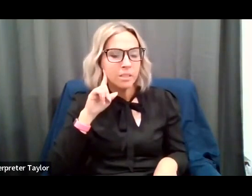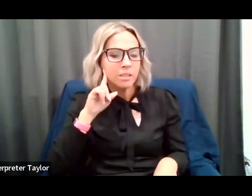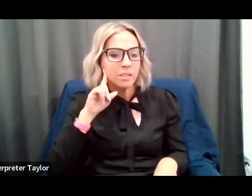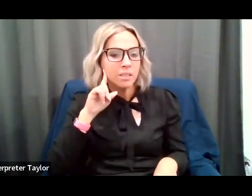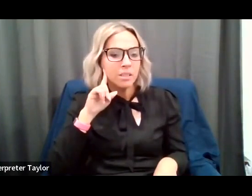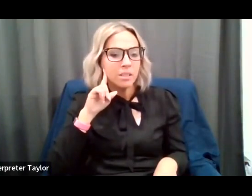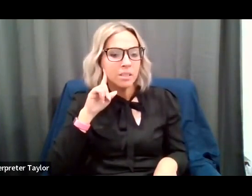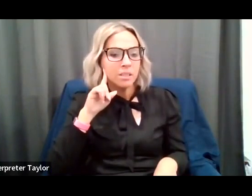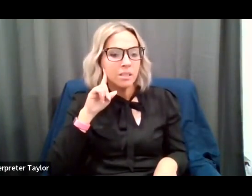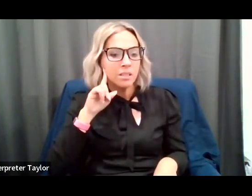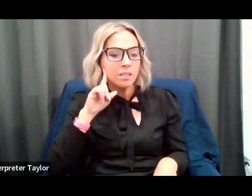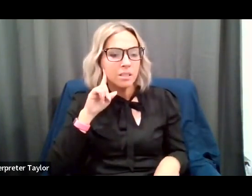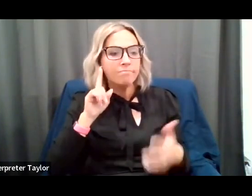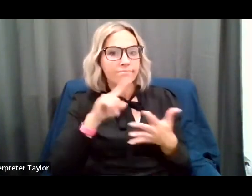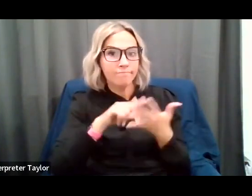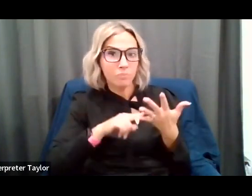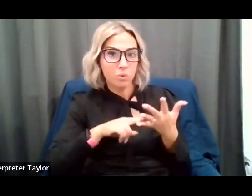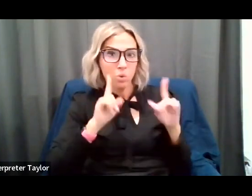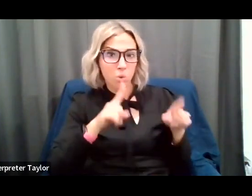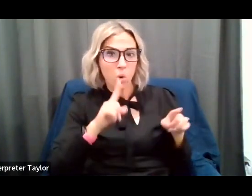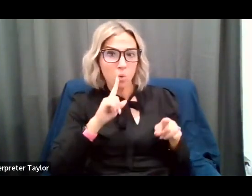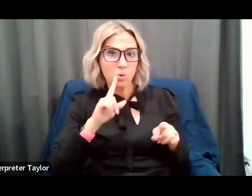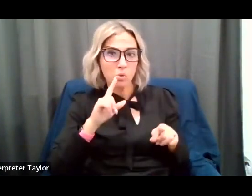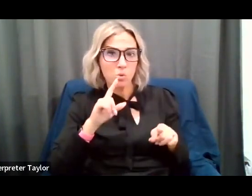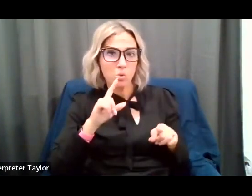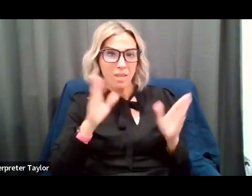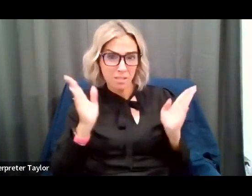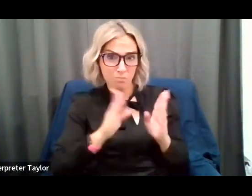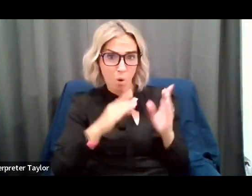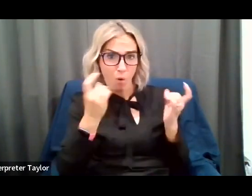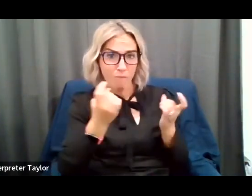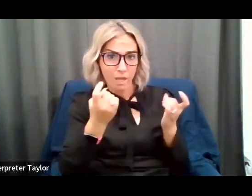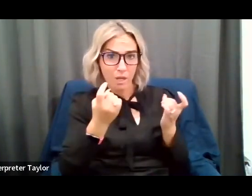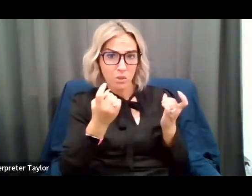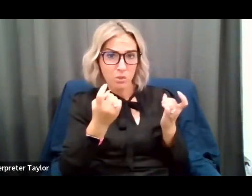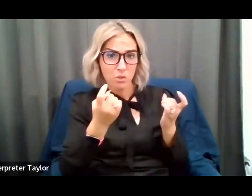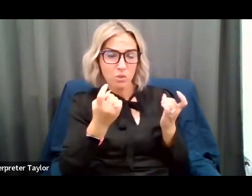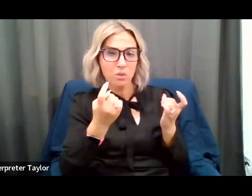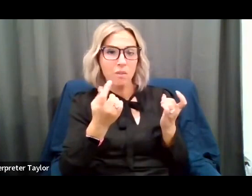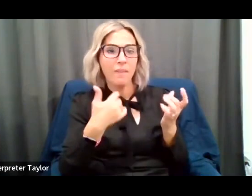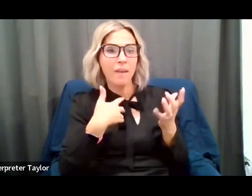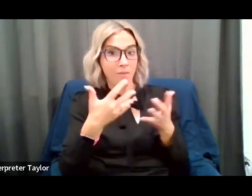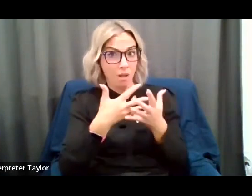you go to all the small fairs and festivals? They have a lot of them.